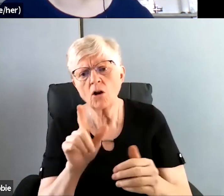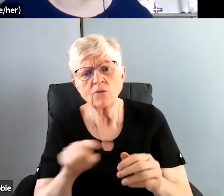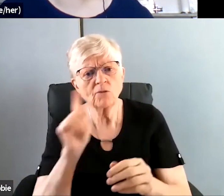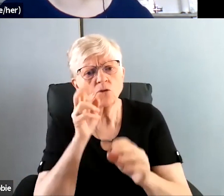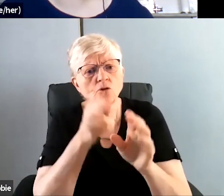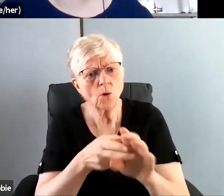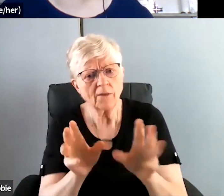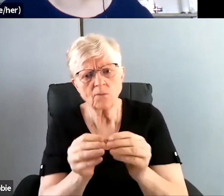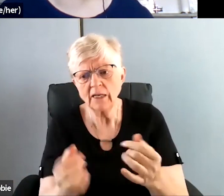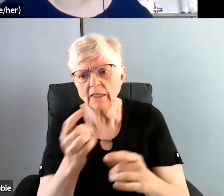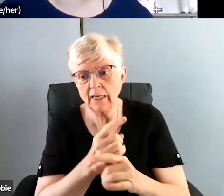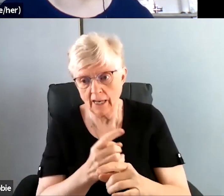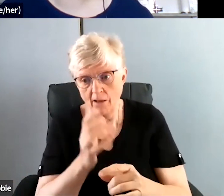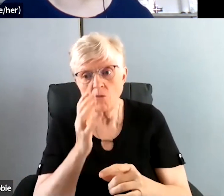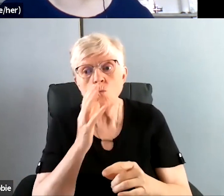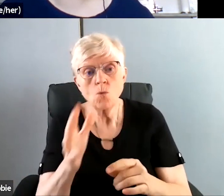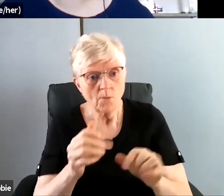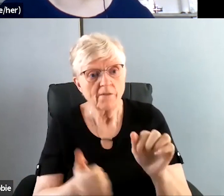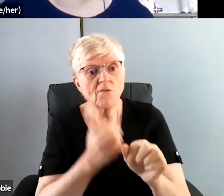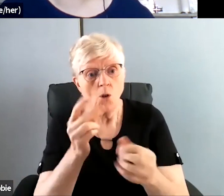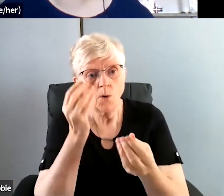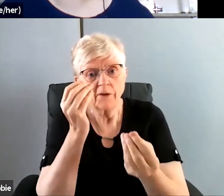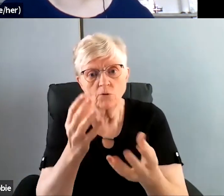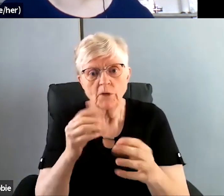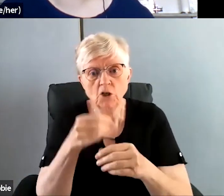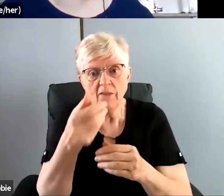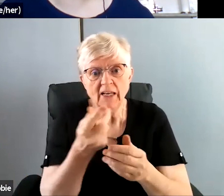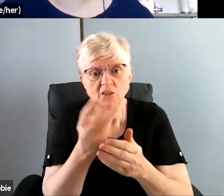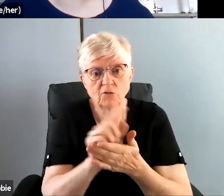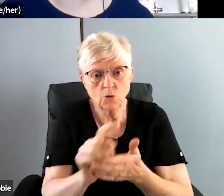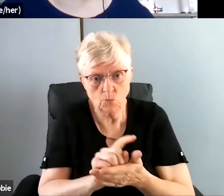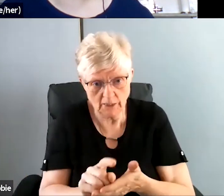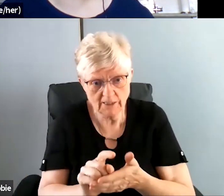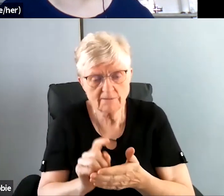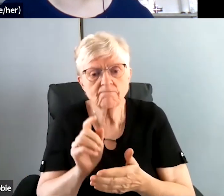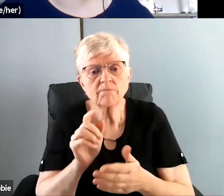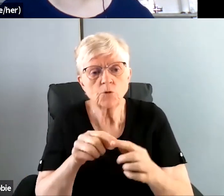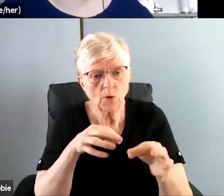TODAY AND AS MENTIONED BEFORE, THERE WILL BE SOME FOLLOW-UP MATERIALS IN THE NEXT SEVERAL WEEKS EXPLAINING THIS DETAIL -- THIS DATA IN MORE DETAIL.